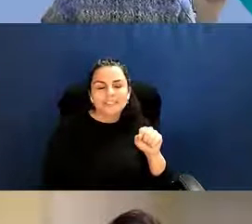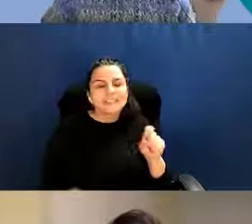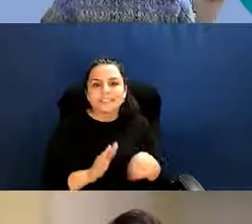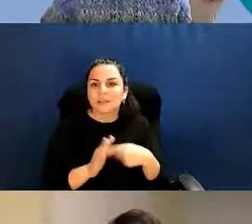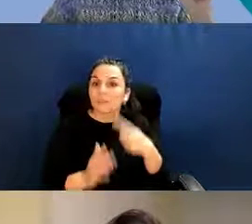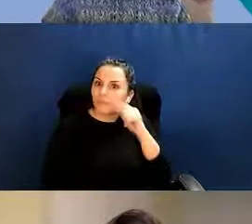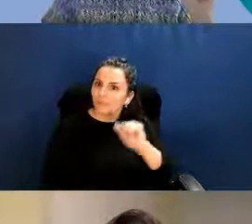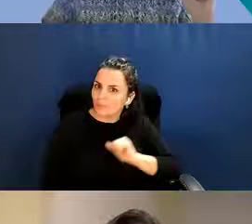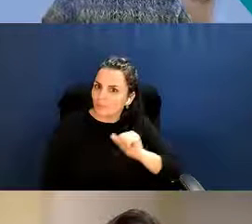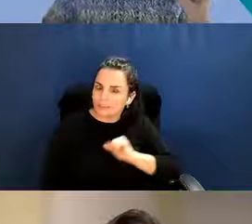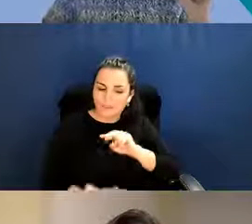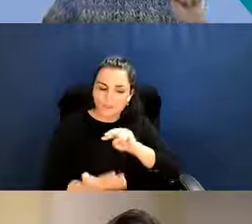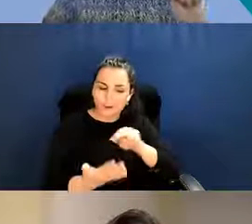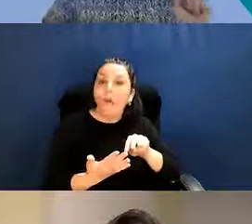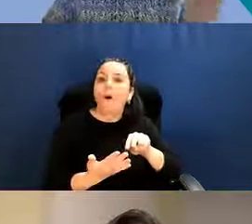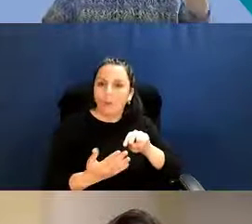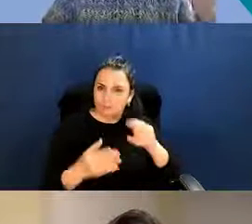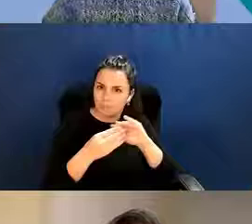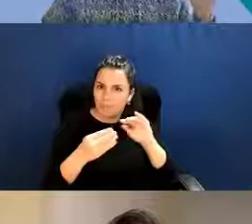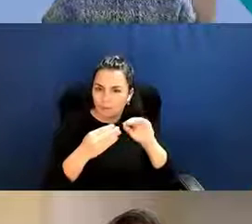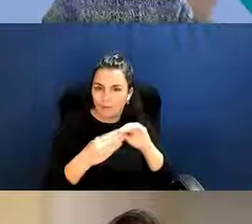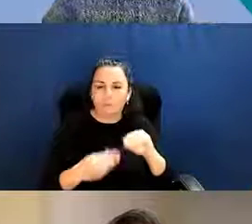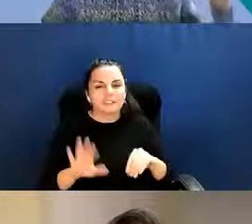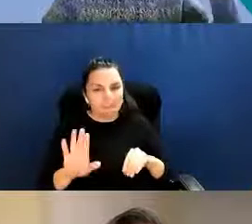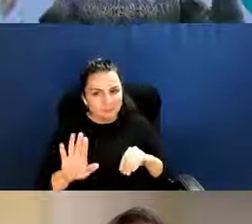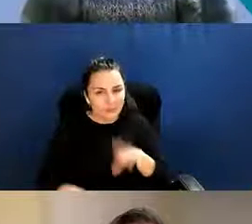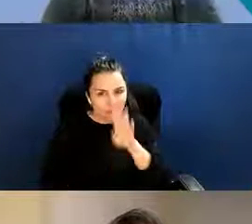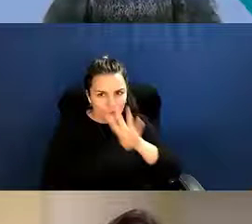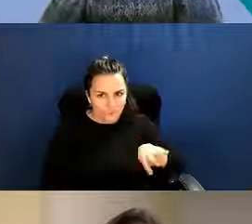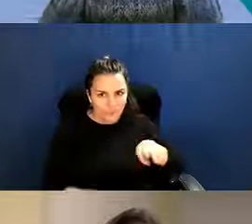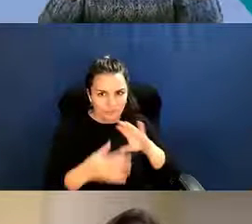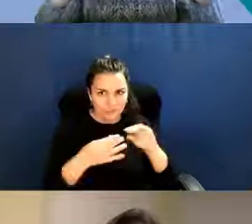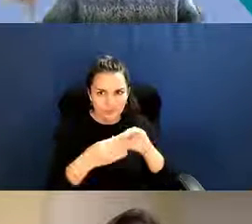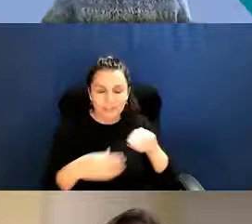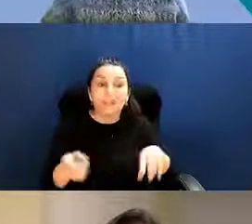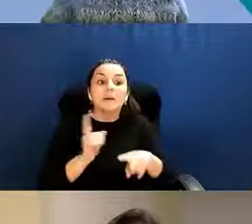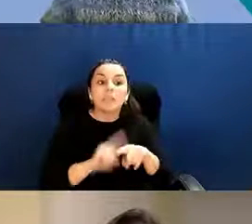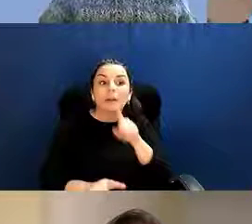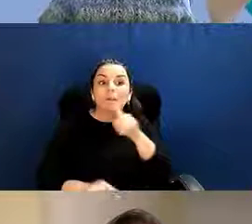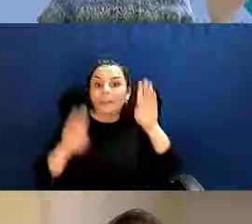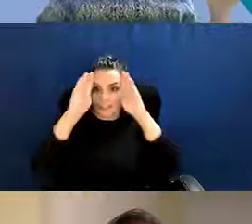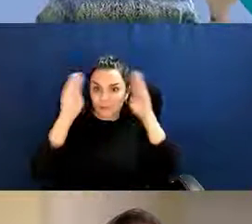and they may not work. So human subjects. Concentrate on the main screen, right?